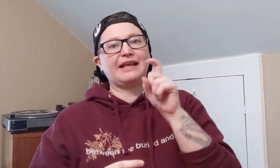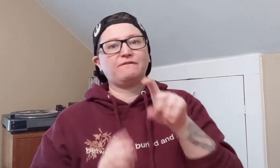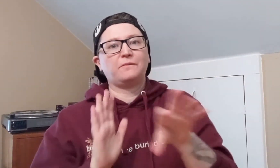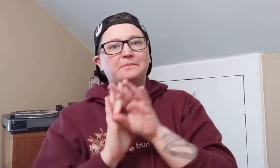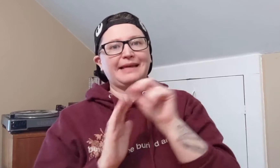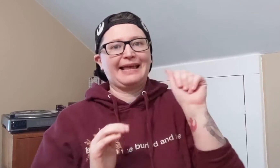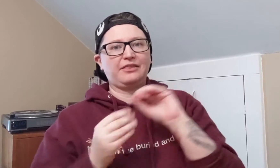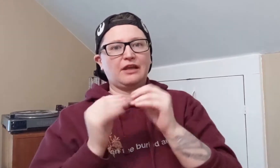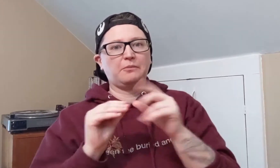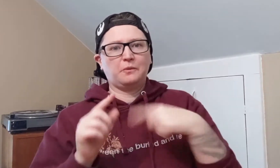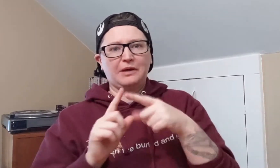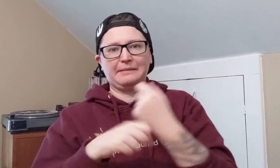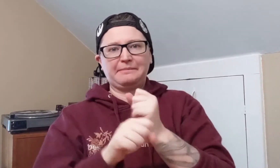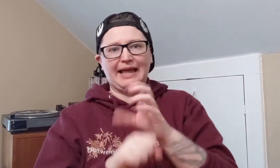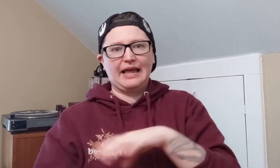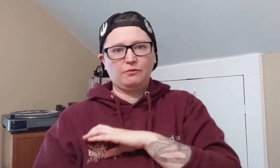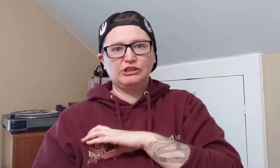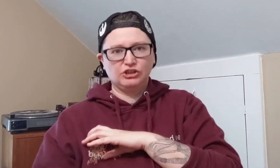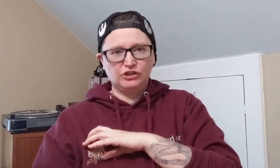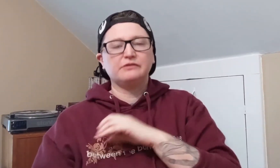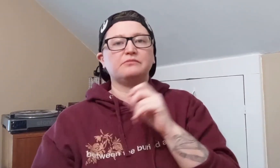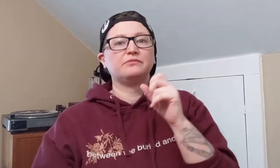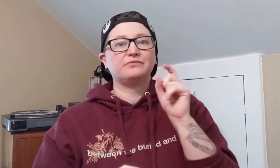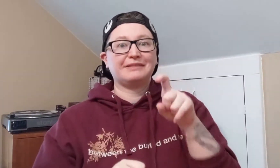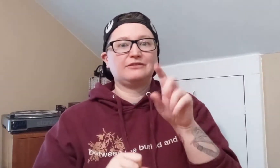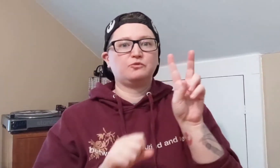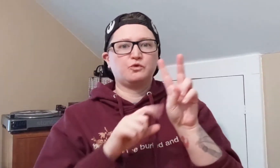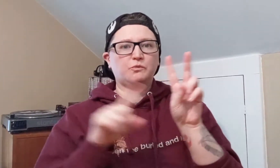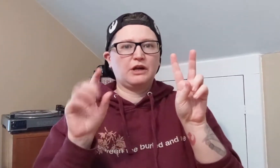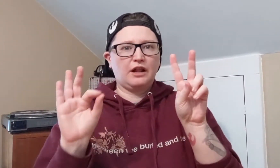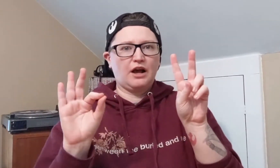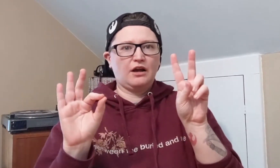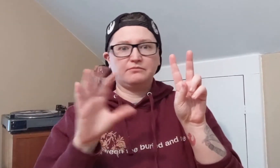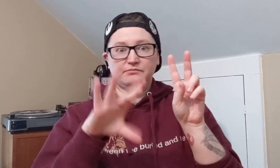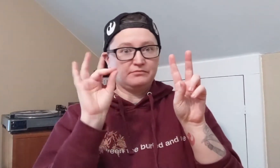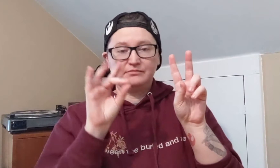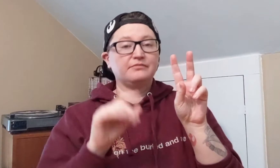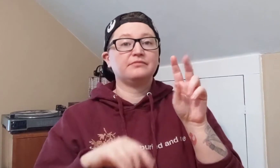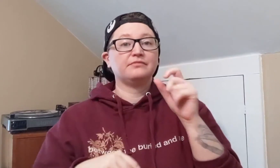so meaning you have to pick a number when you make that character it has to be a two to nine so you